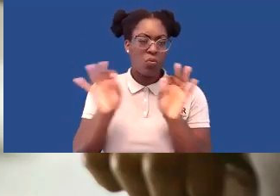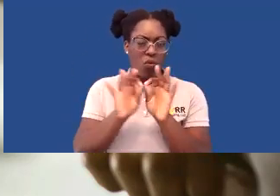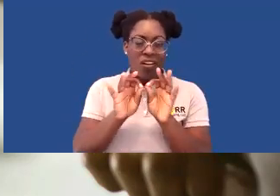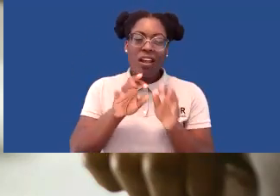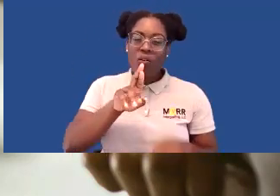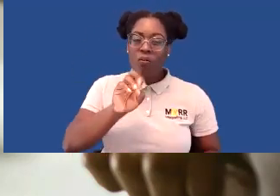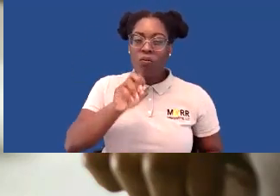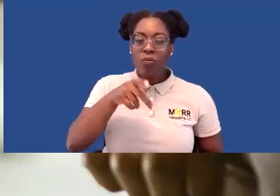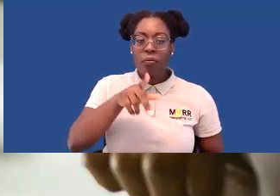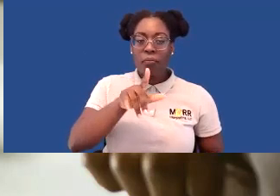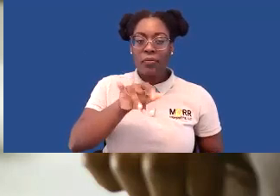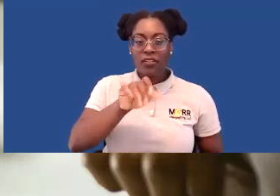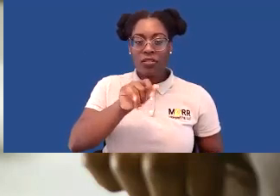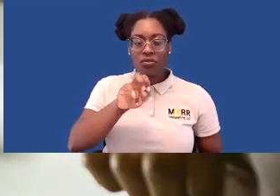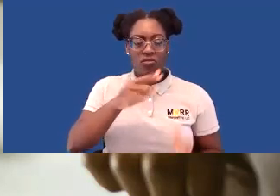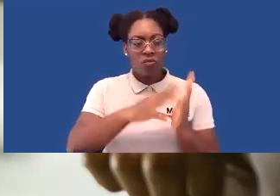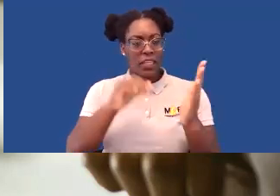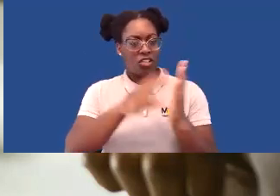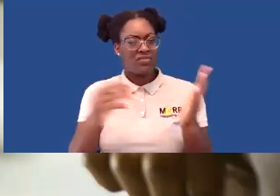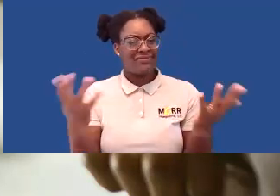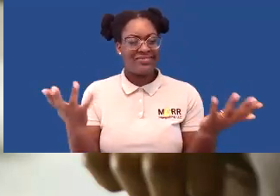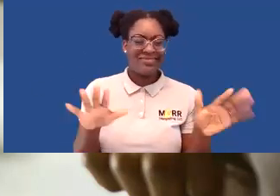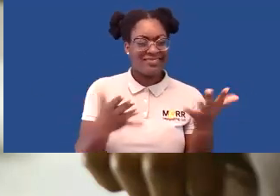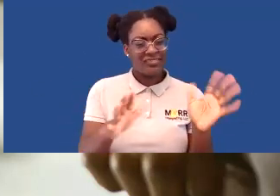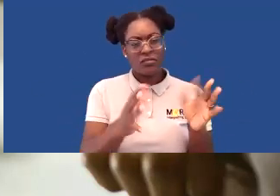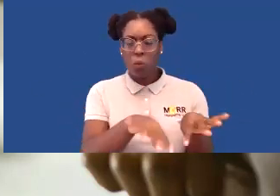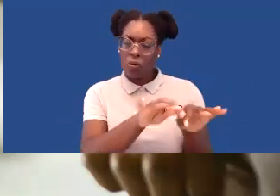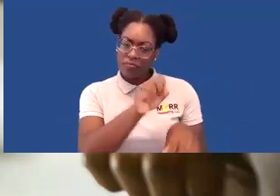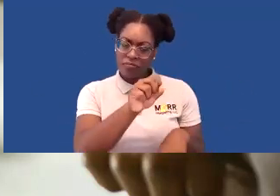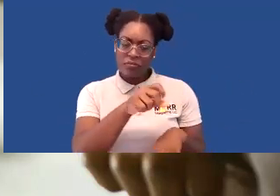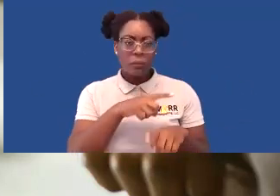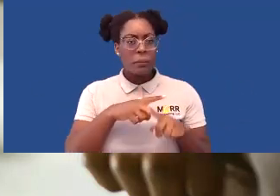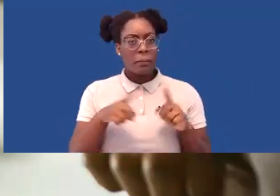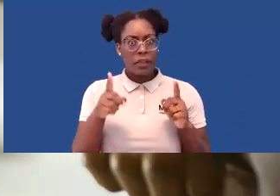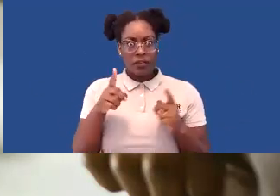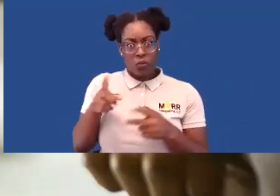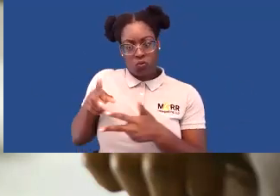I think there's a tendency to figure out how what we do in-person happens online